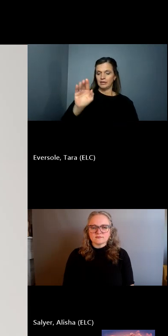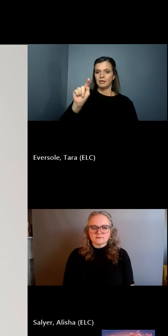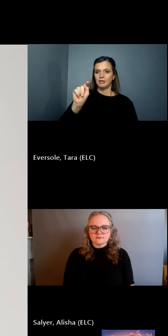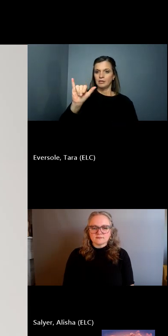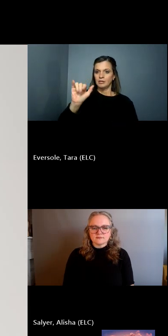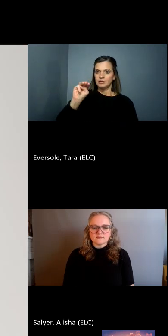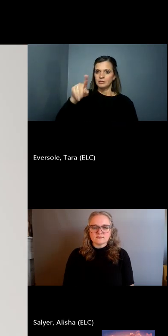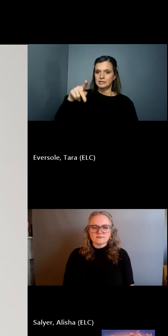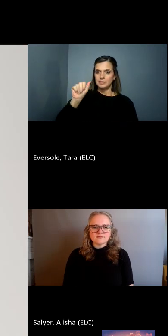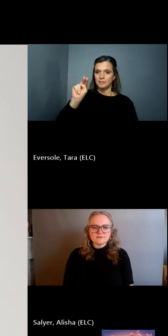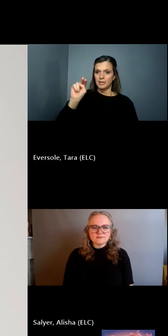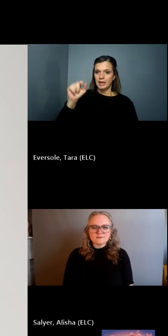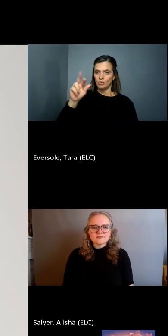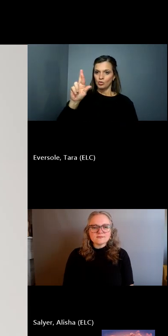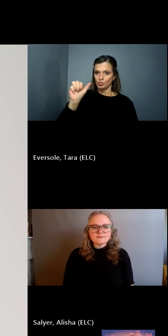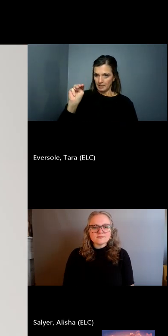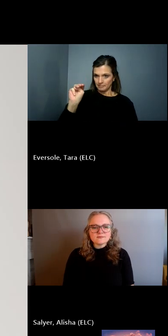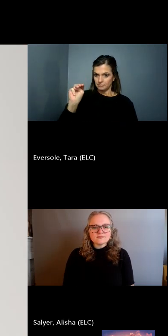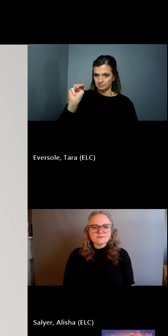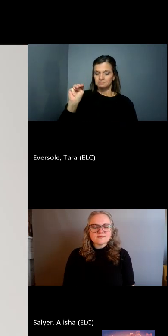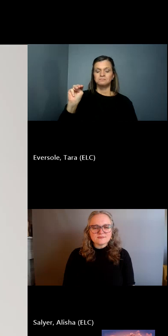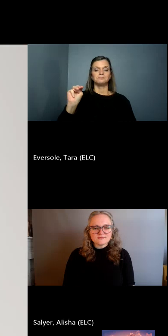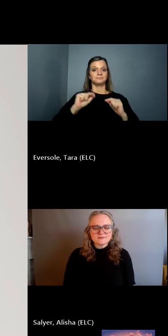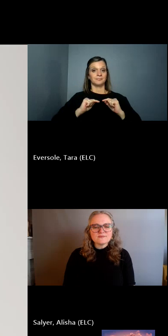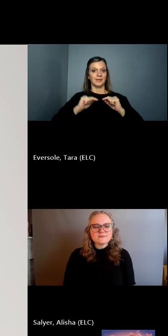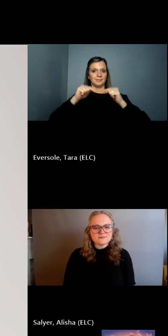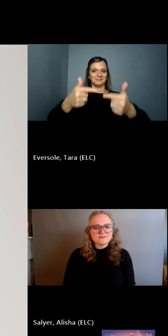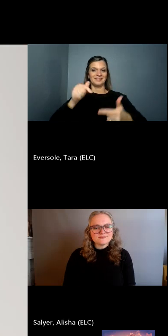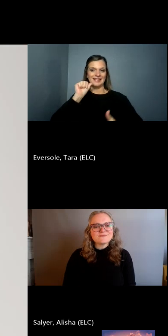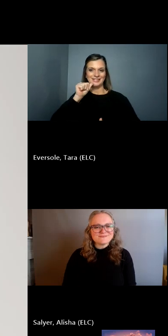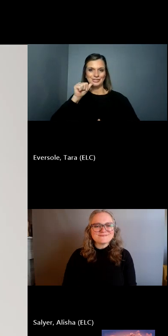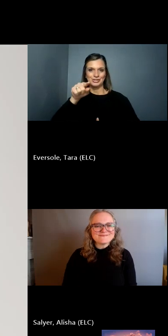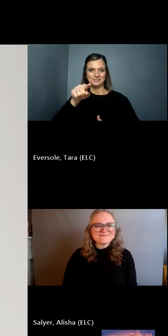It could be. It could happen from fluid in a year.